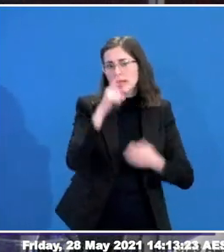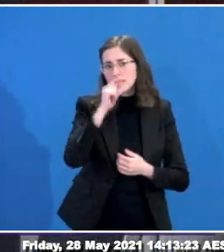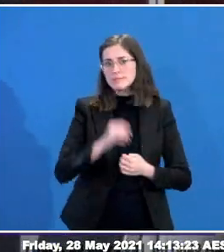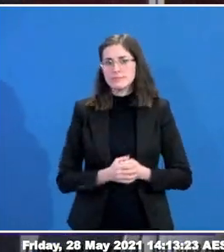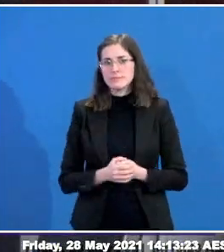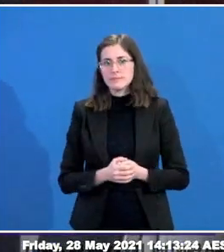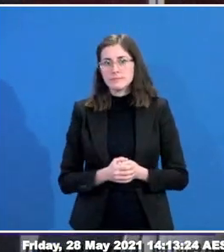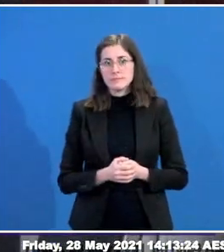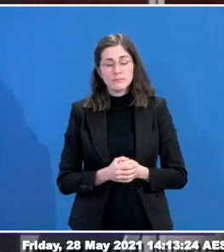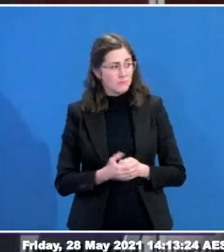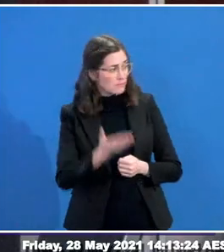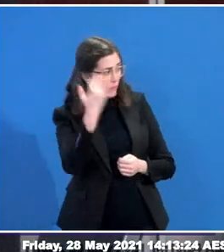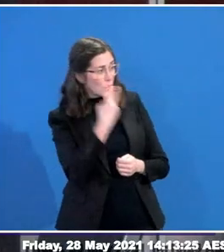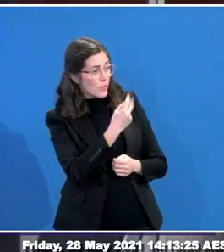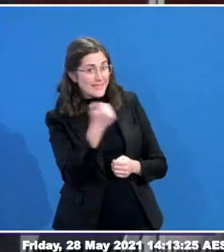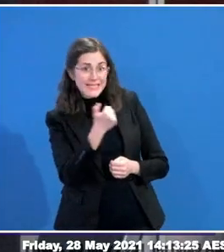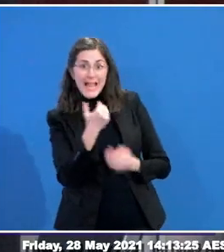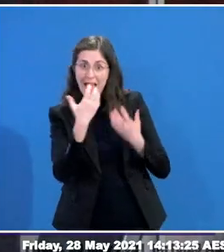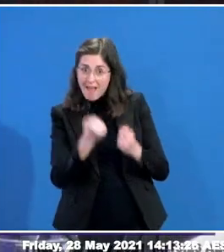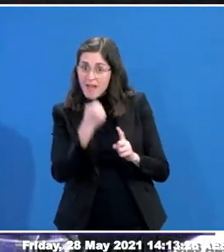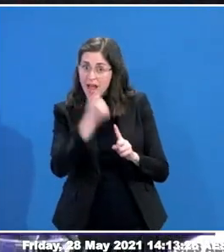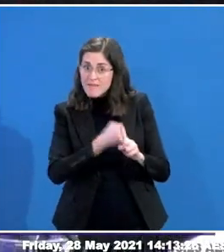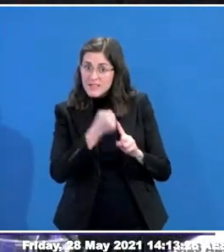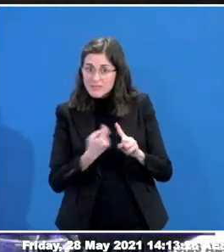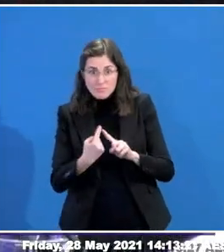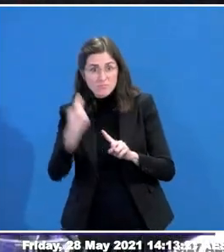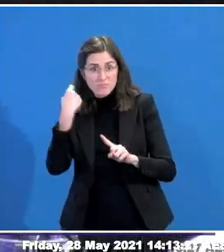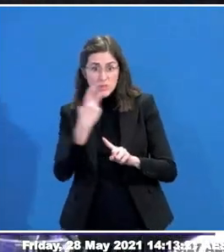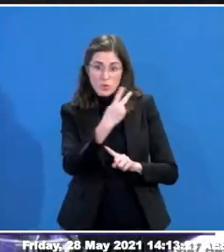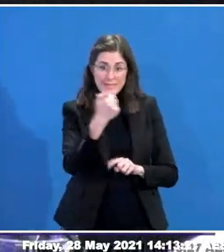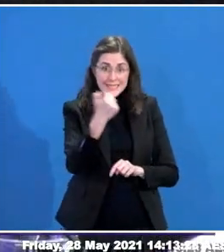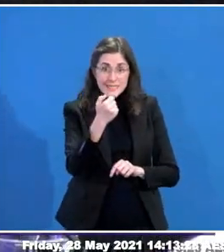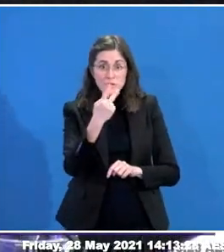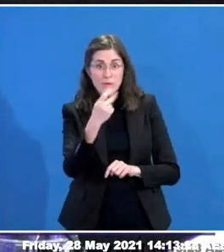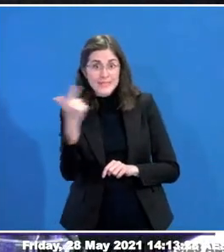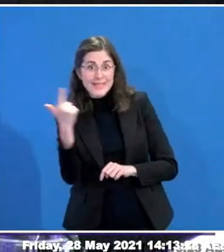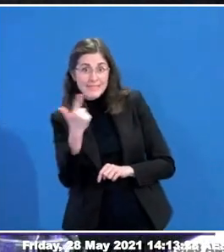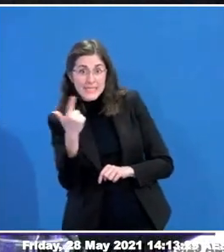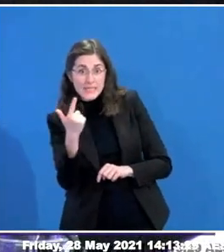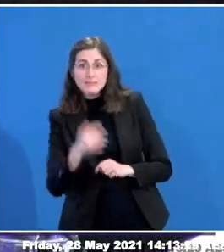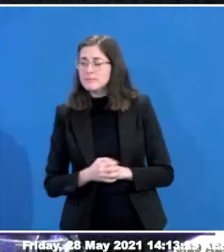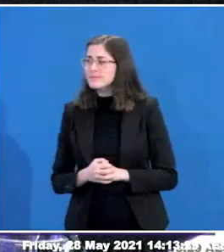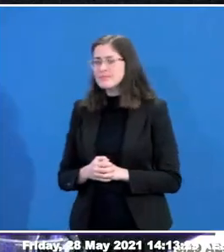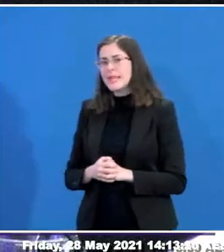Were there advocates in 2016 and 2017? MR McNAUGHTON: It is my understanding that they were there, they remain